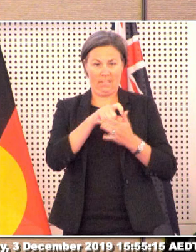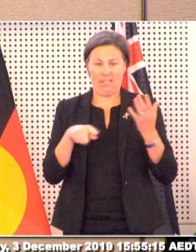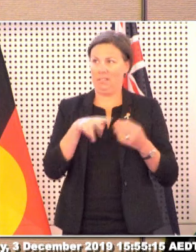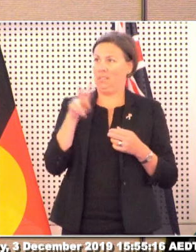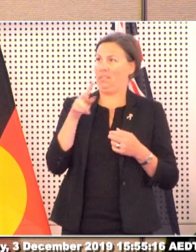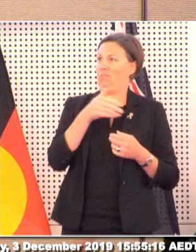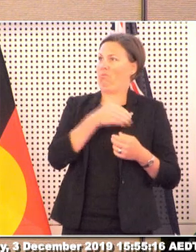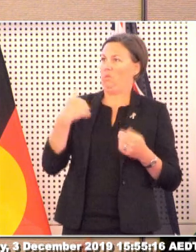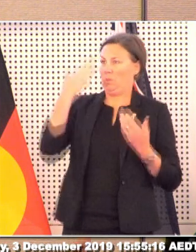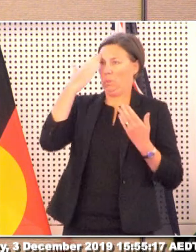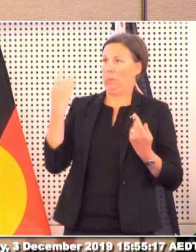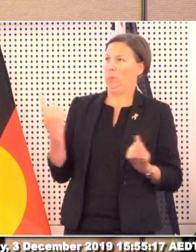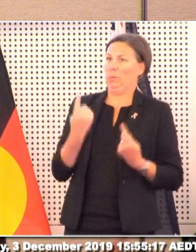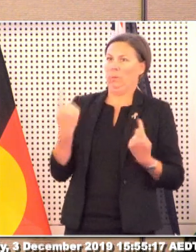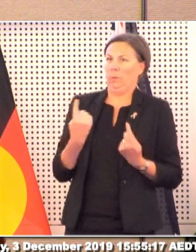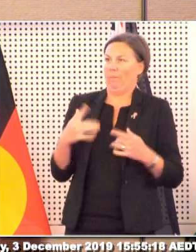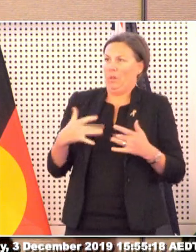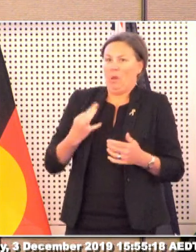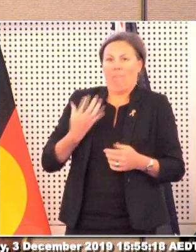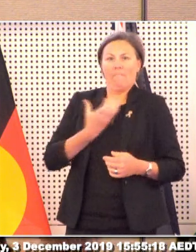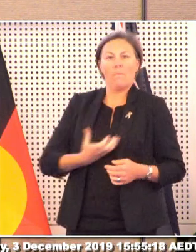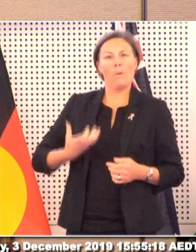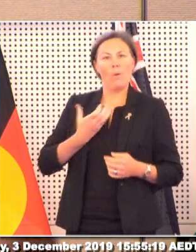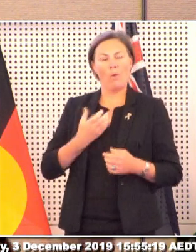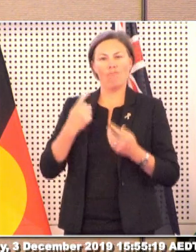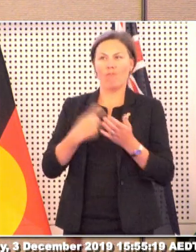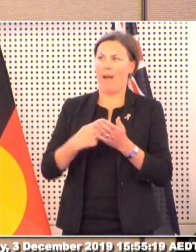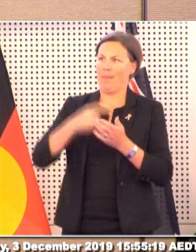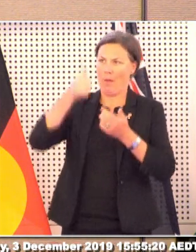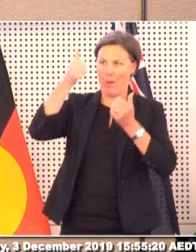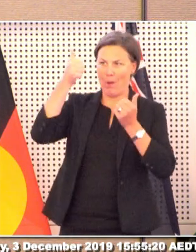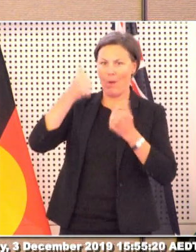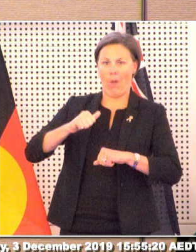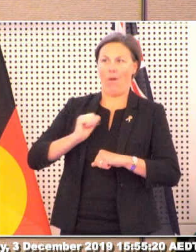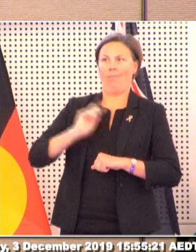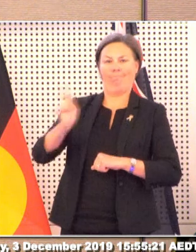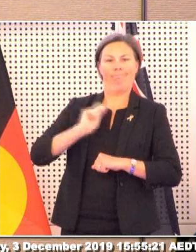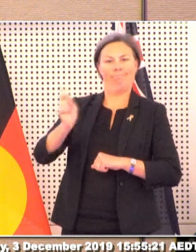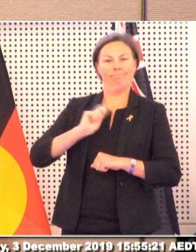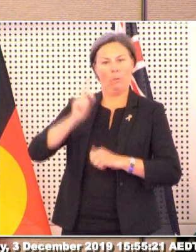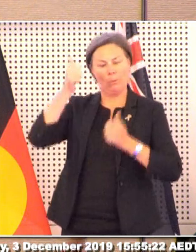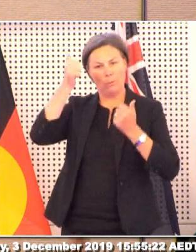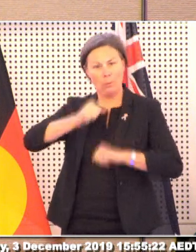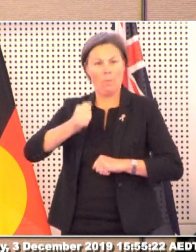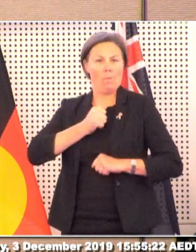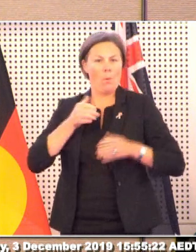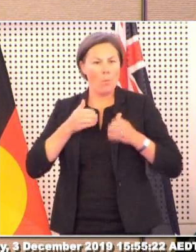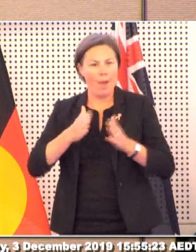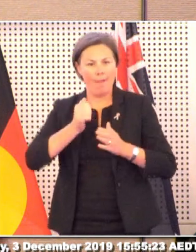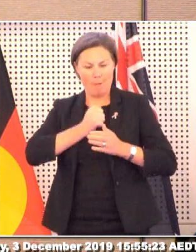It would be much easier having someone who they’re familiar with and who knows them and knows their routine. So it kind of, you know, it’s obviously a lot better.